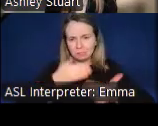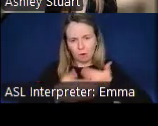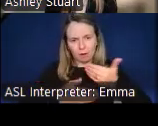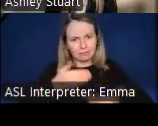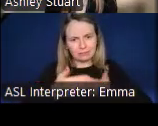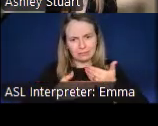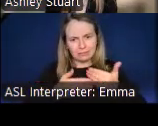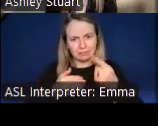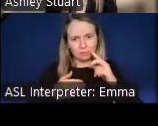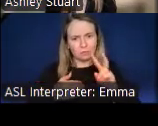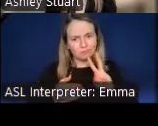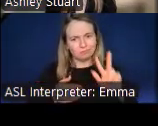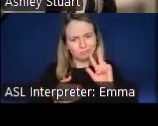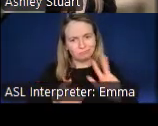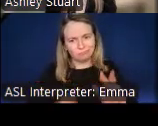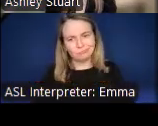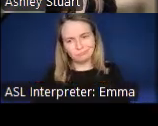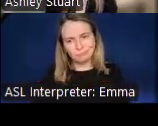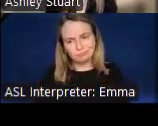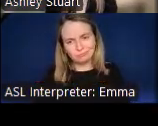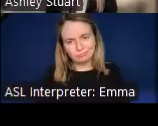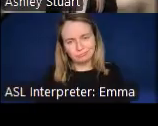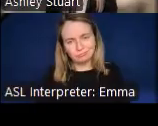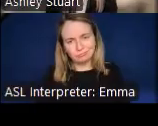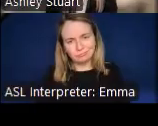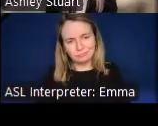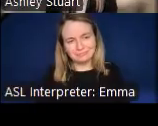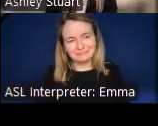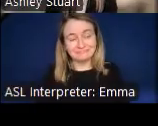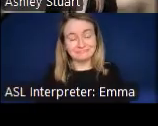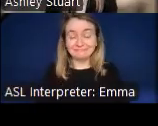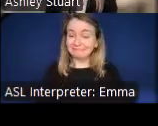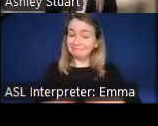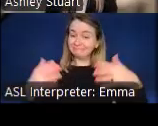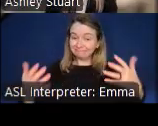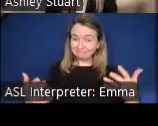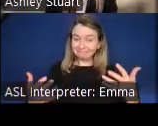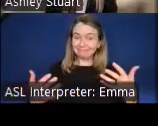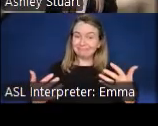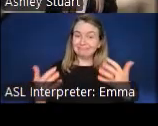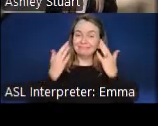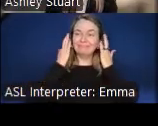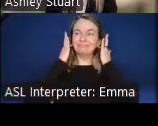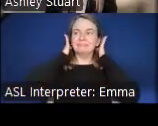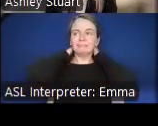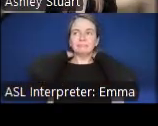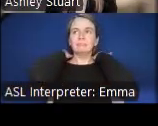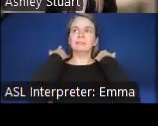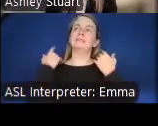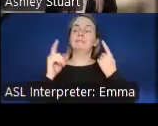toddlerhood. So all this is really to say that when you see